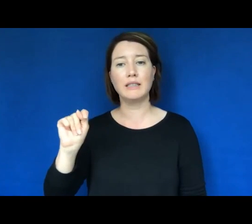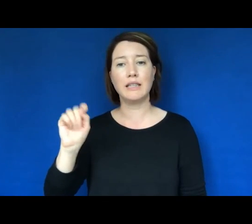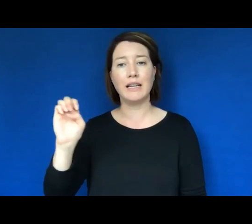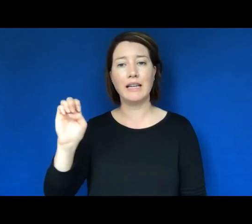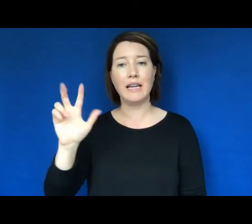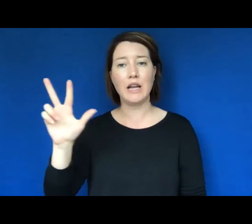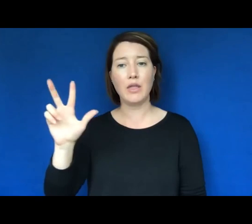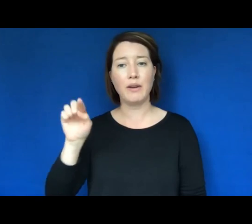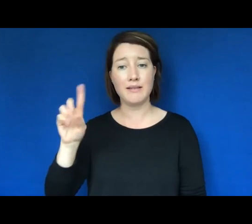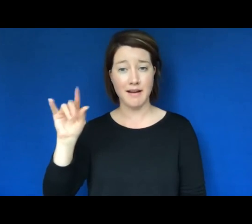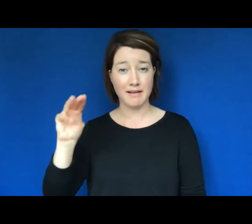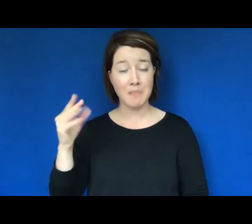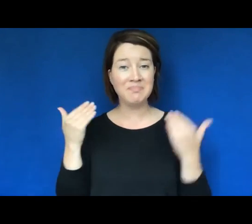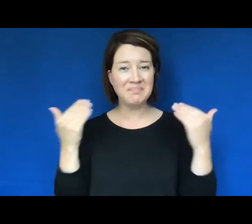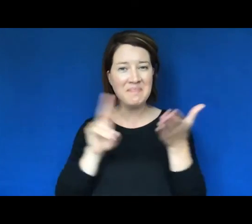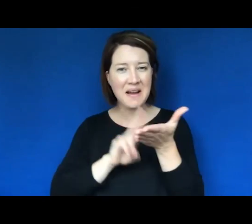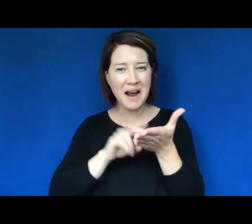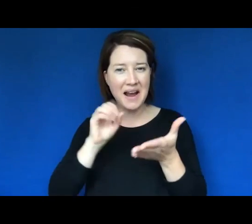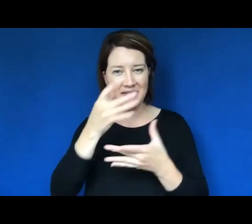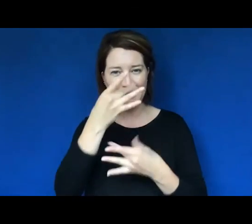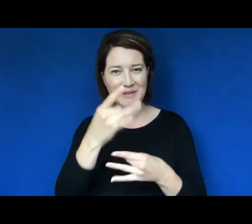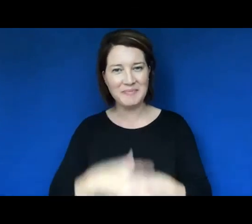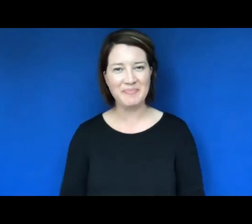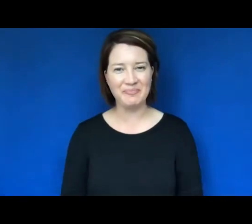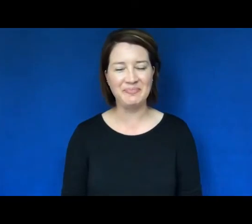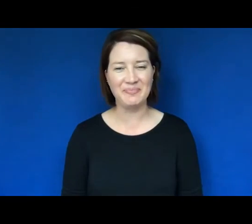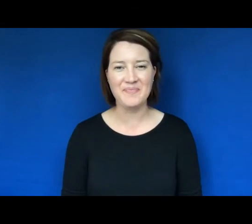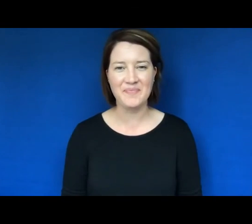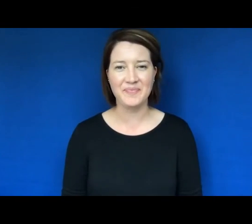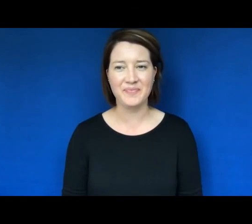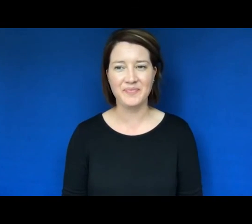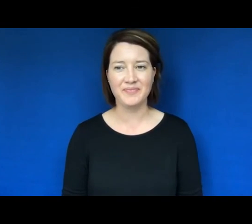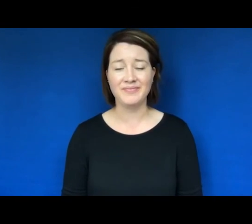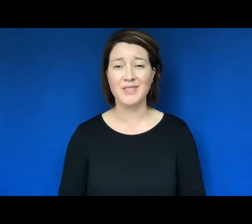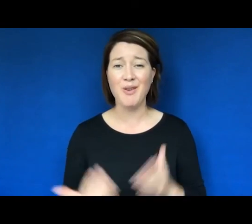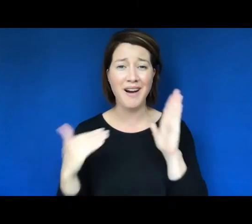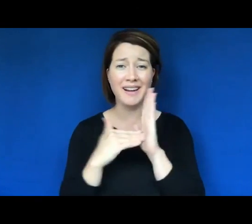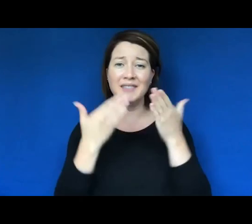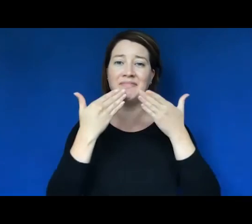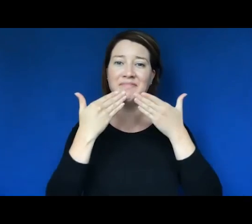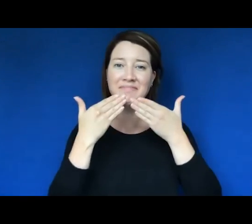a topic you would be interested in. I want to thank everybody for joining us today.